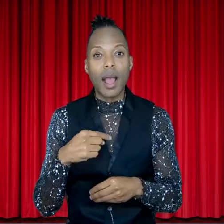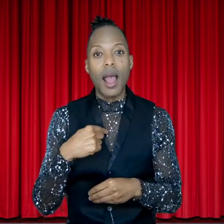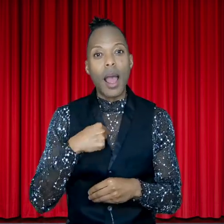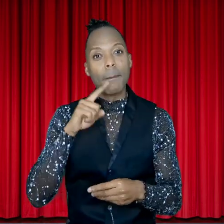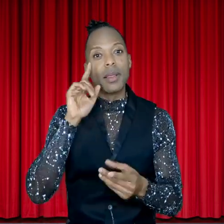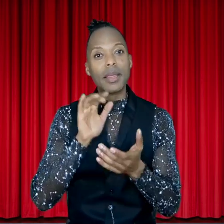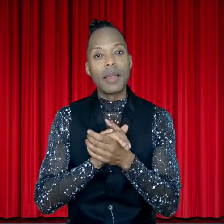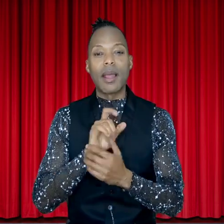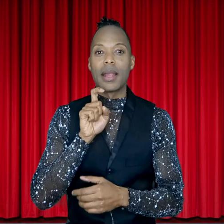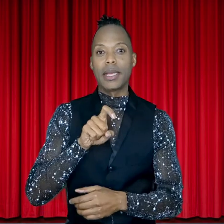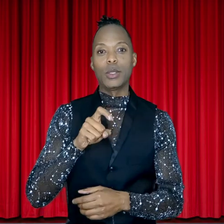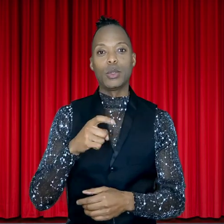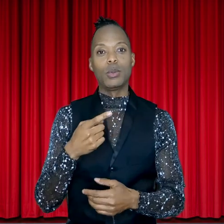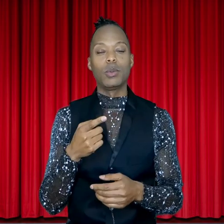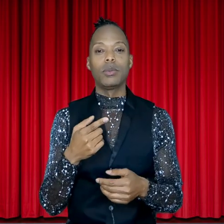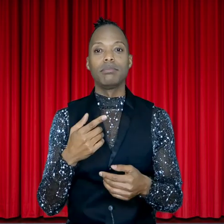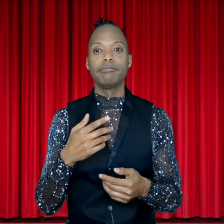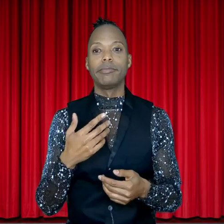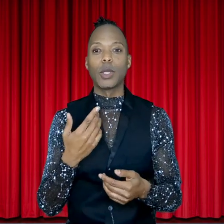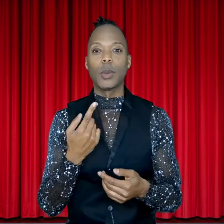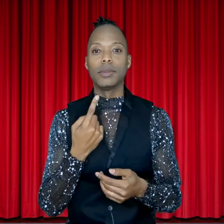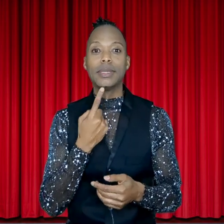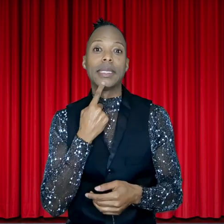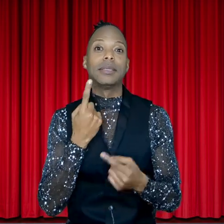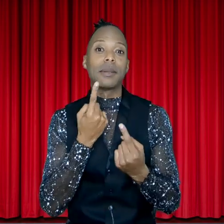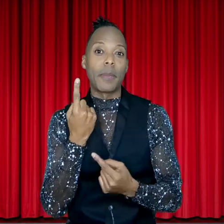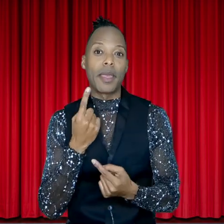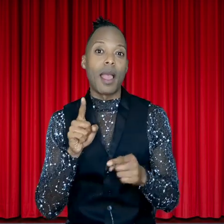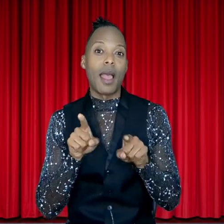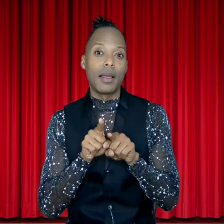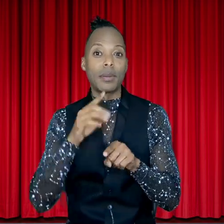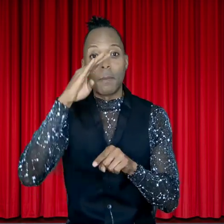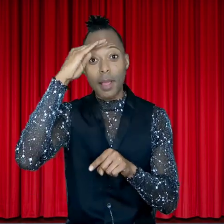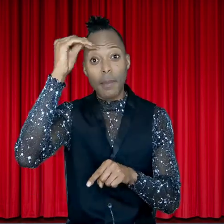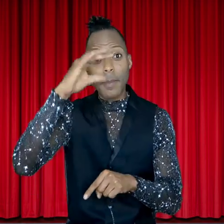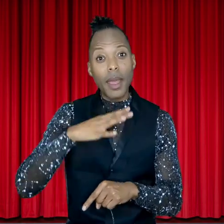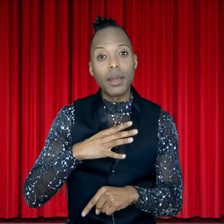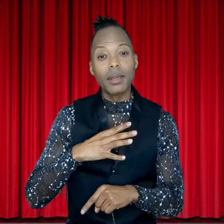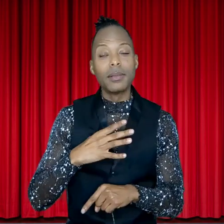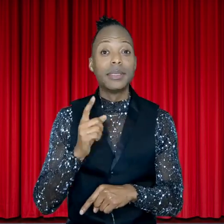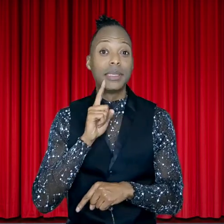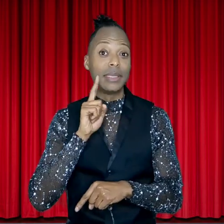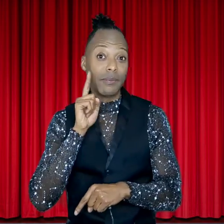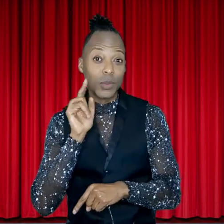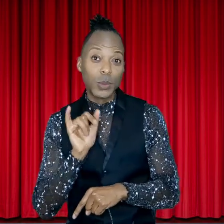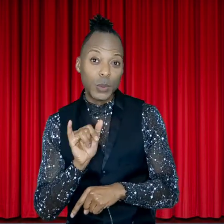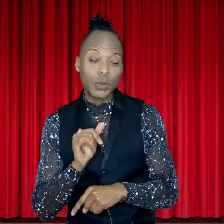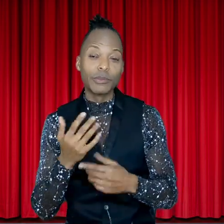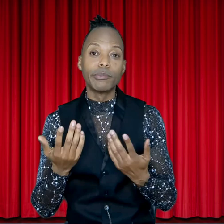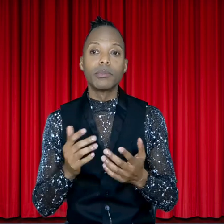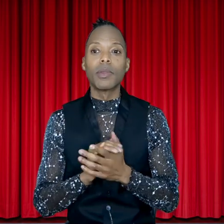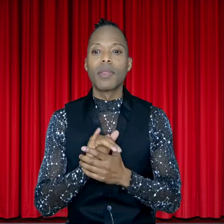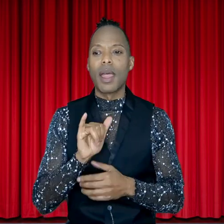I wanted to say this as a black man and a deaf person -- we don't want,